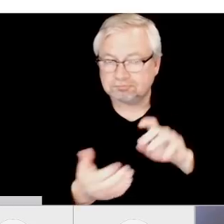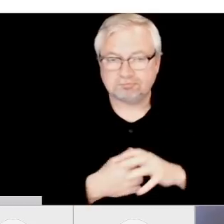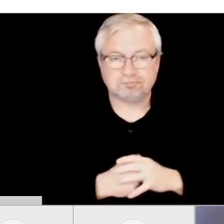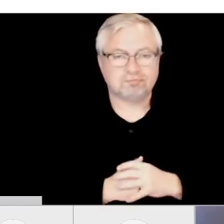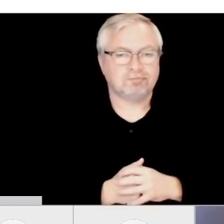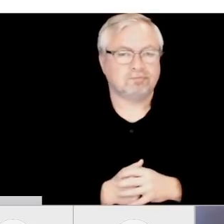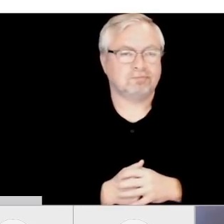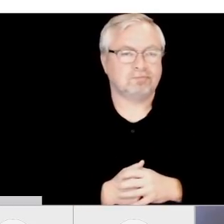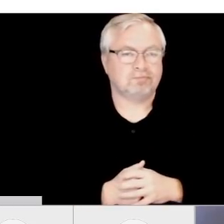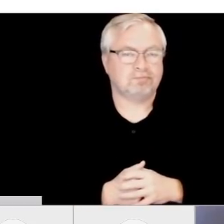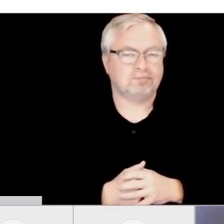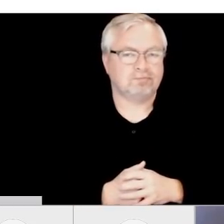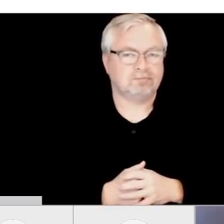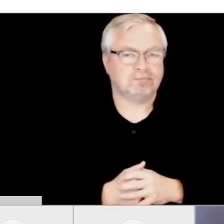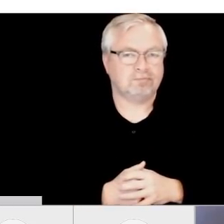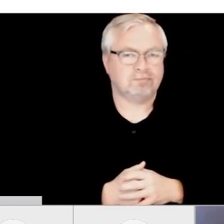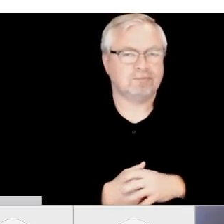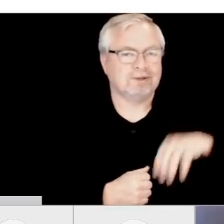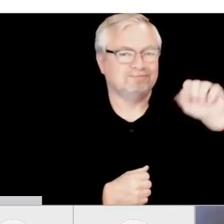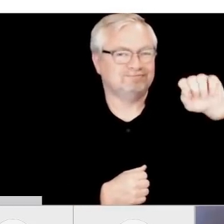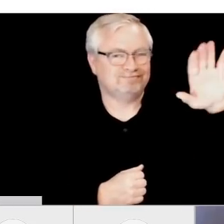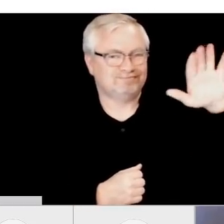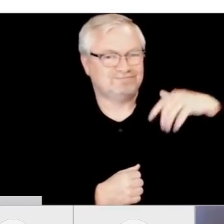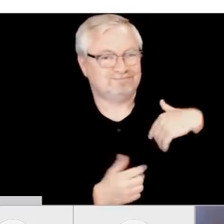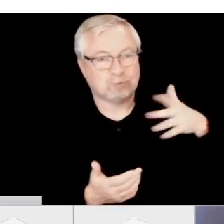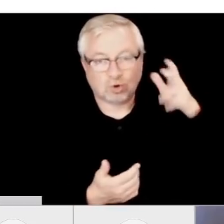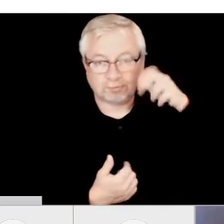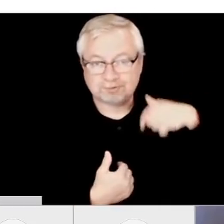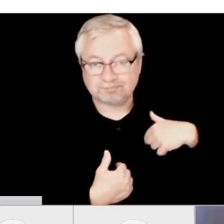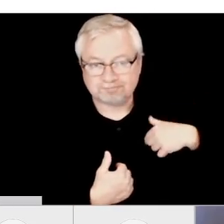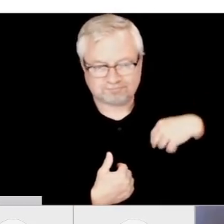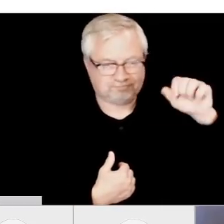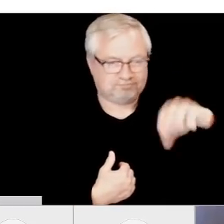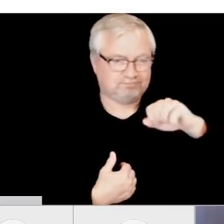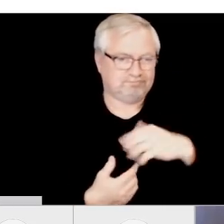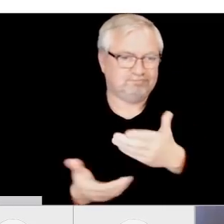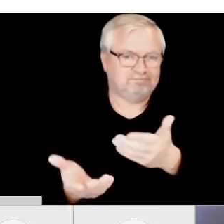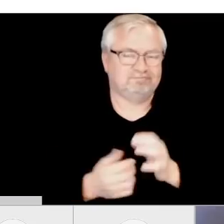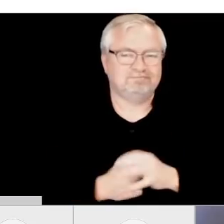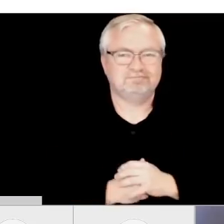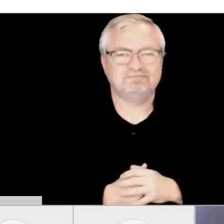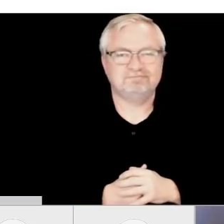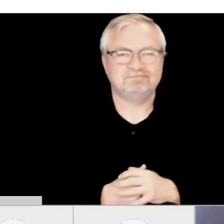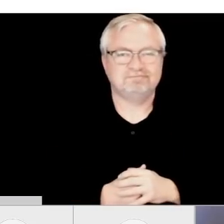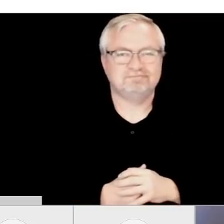Yeah, thanks so much. Can you hear me? Yes. Great.